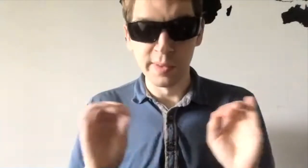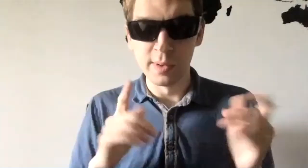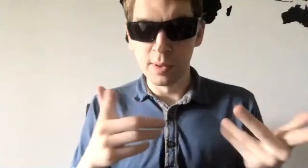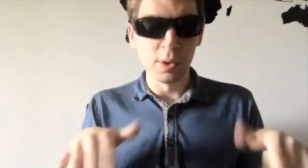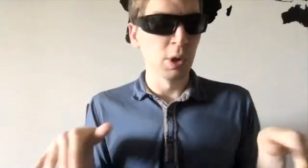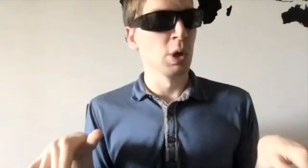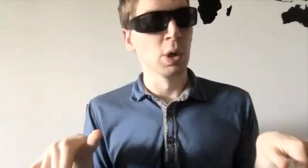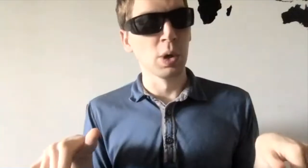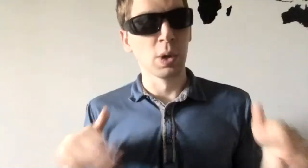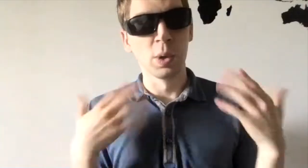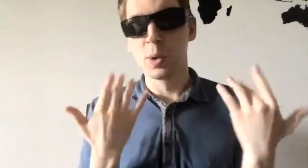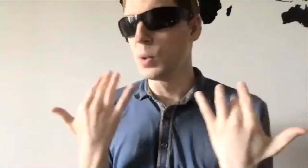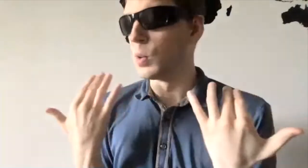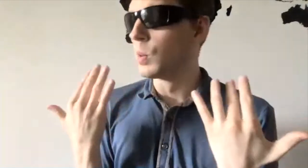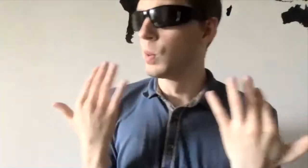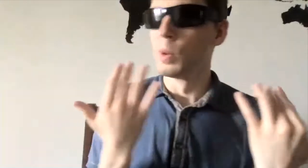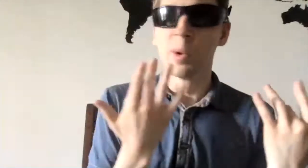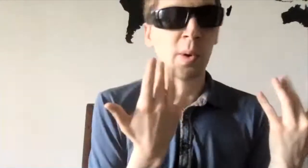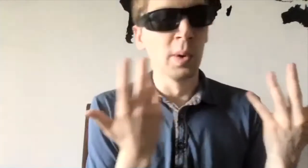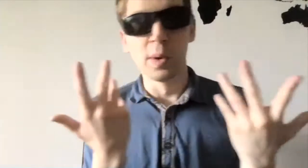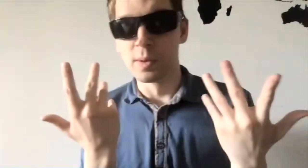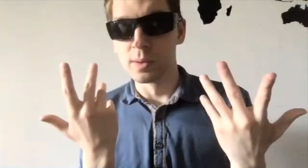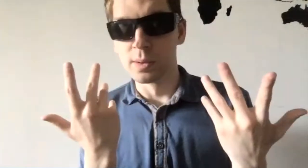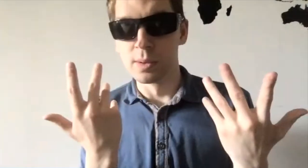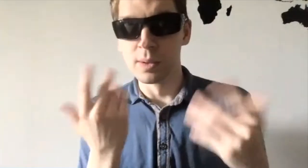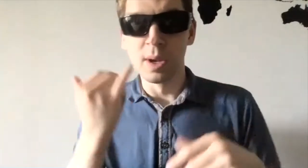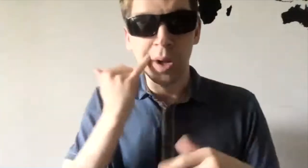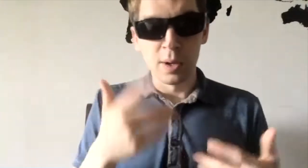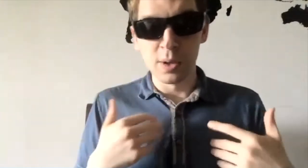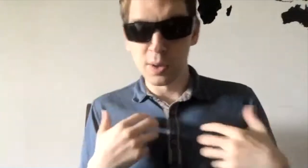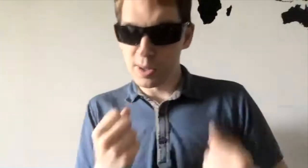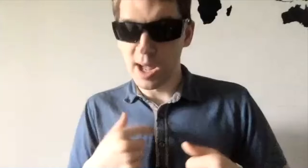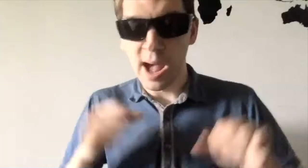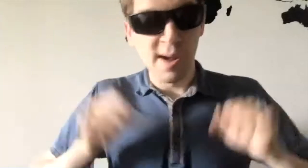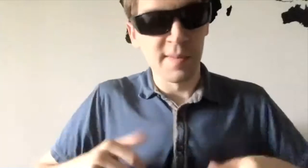It's not about just sitting by and letting things happen to you, waiting for things to happen.